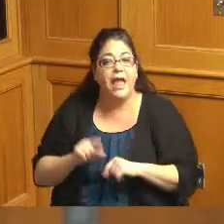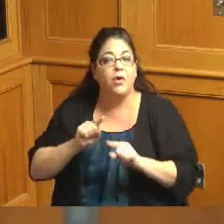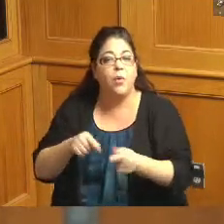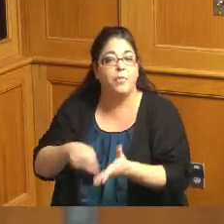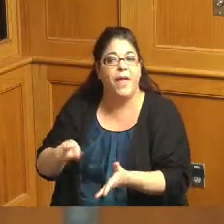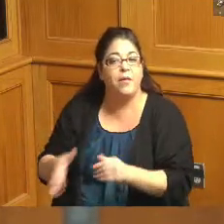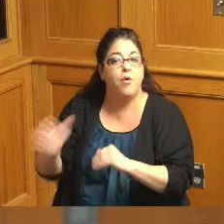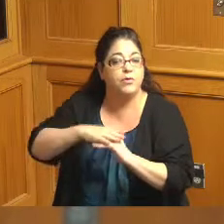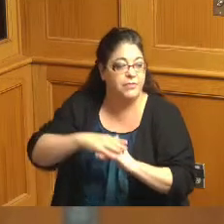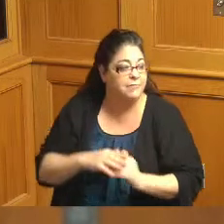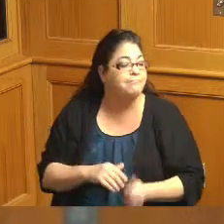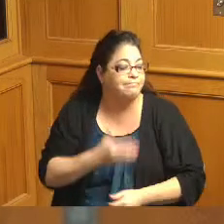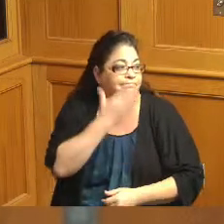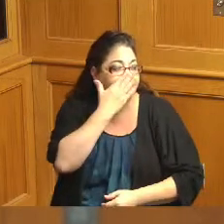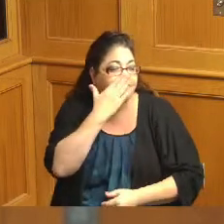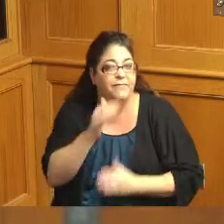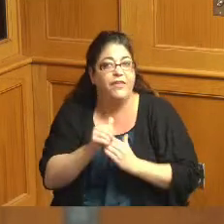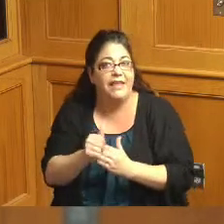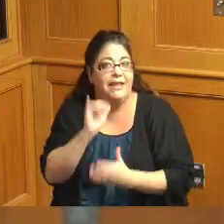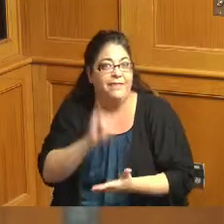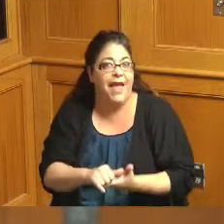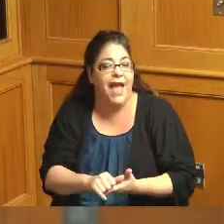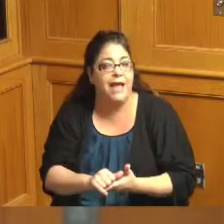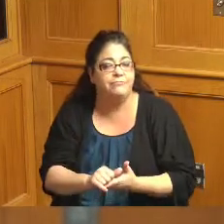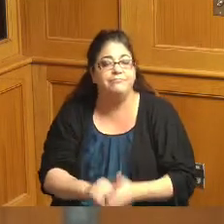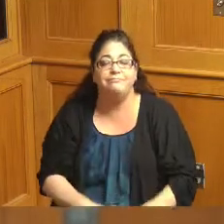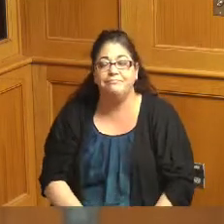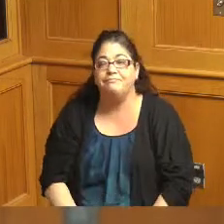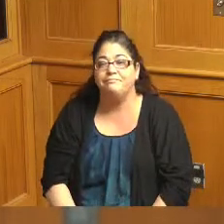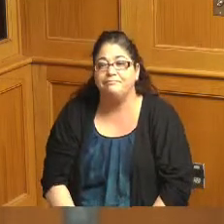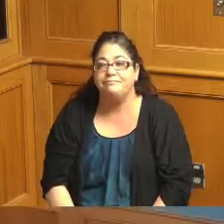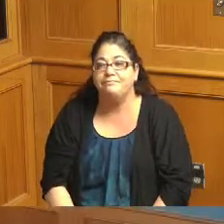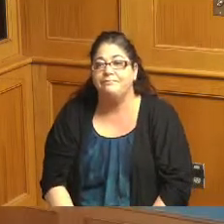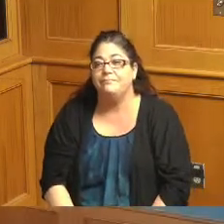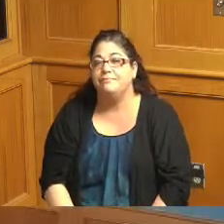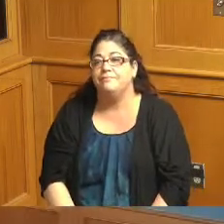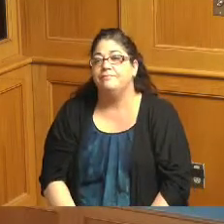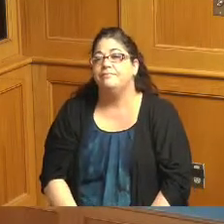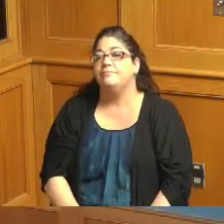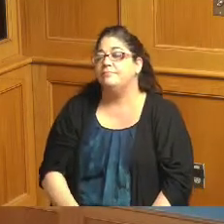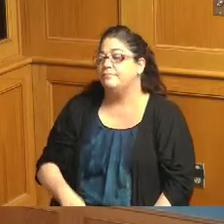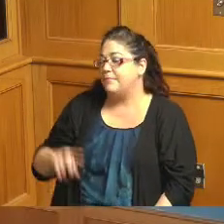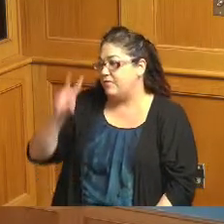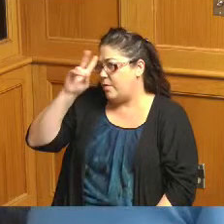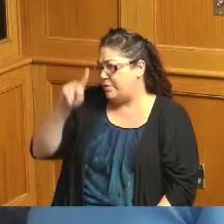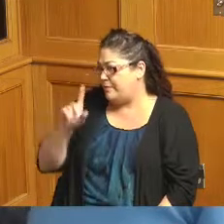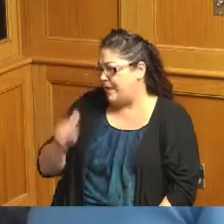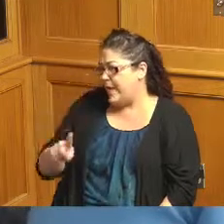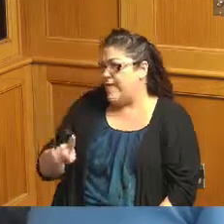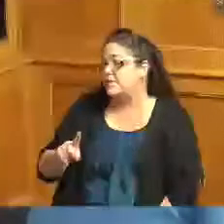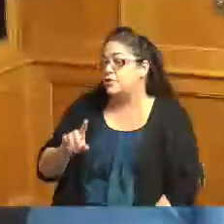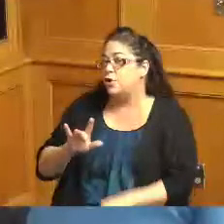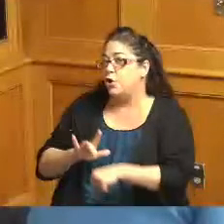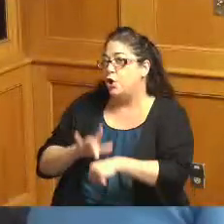appreciate you leading leading the way on that now our early vote Center which I'm extremely proud of